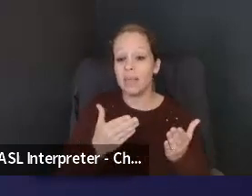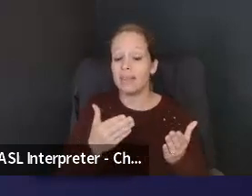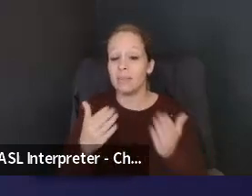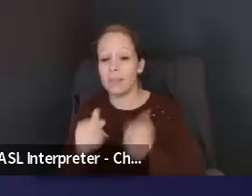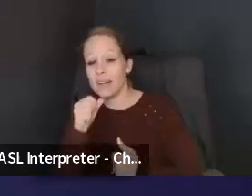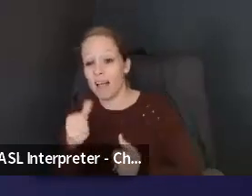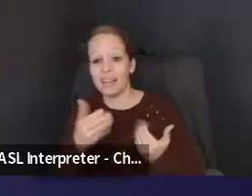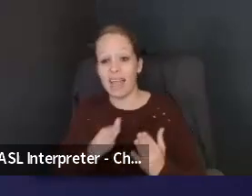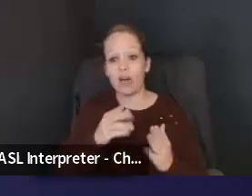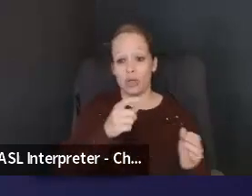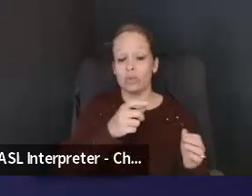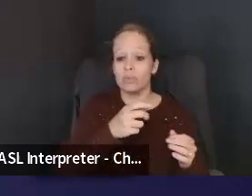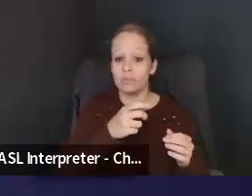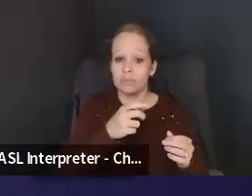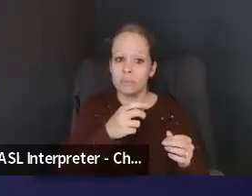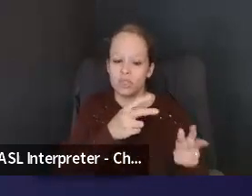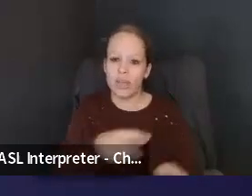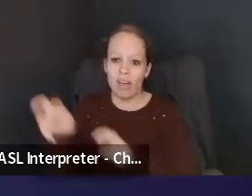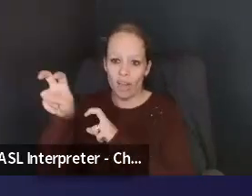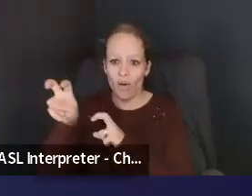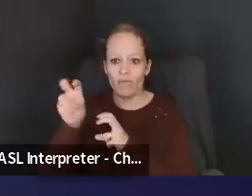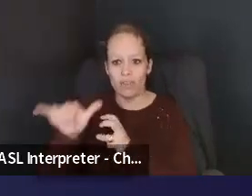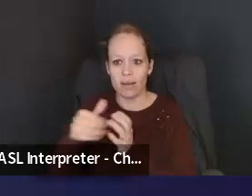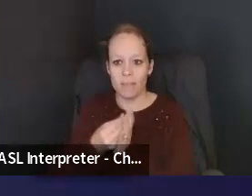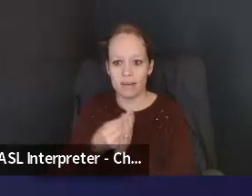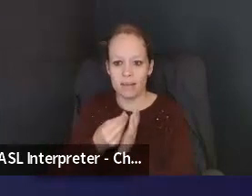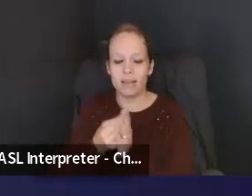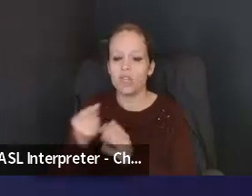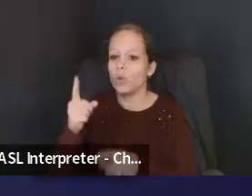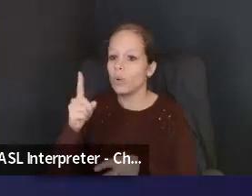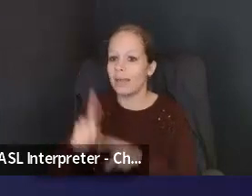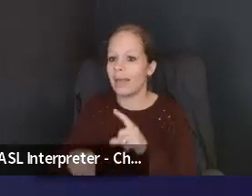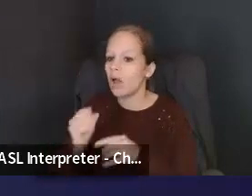you can never over spend. You can never spend more than is budgeted and so it's kind of built in that